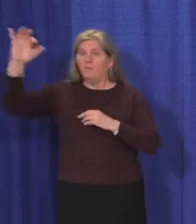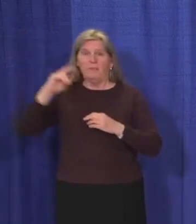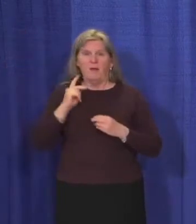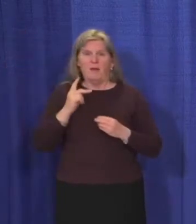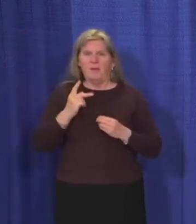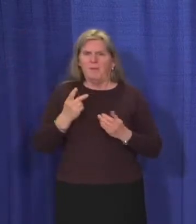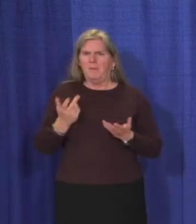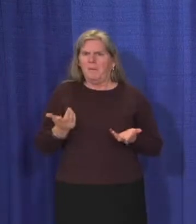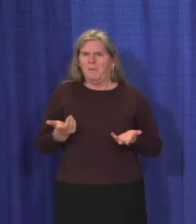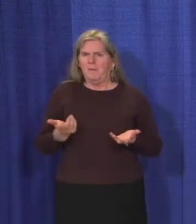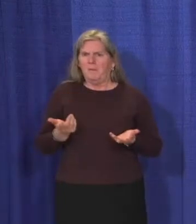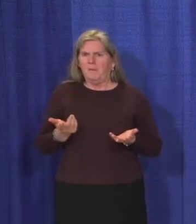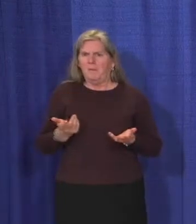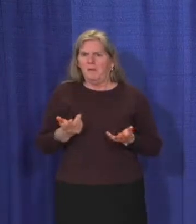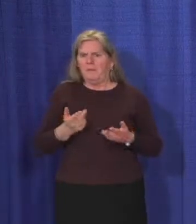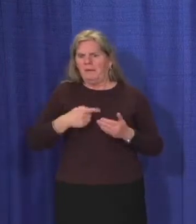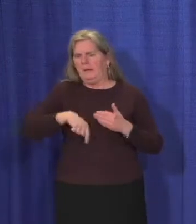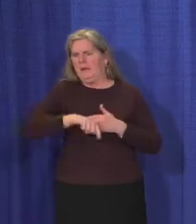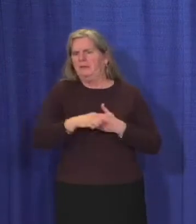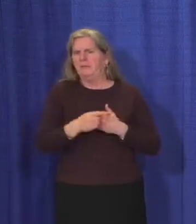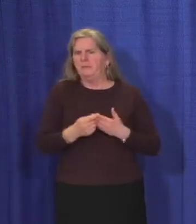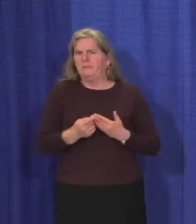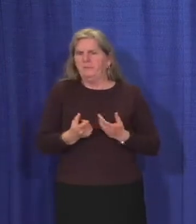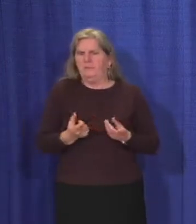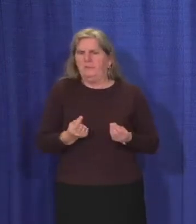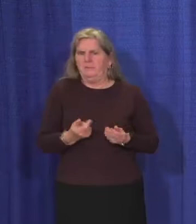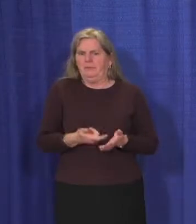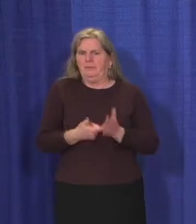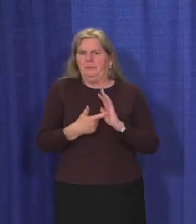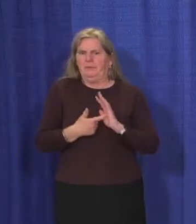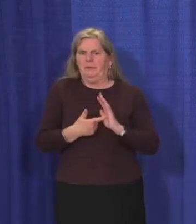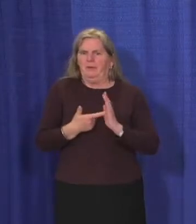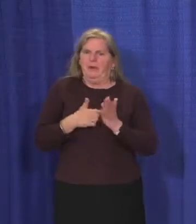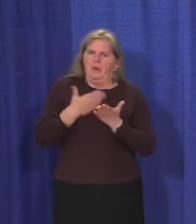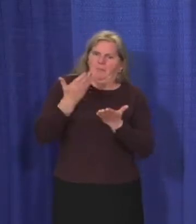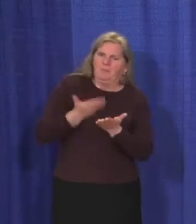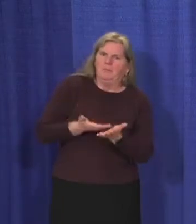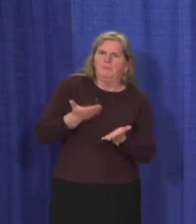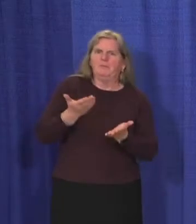can expect? How can they prove there